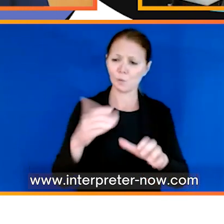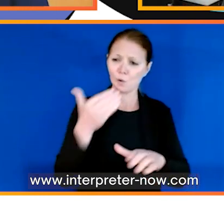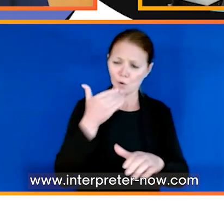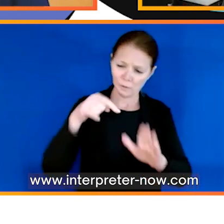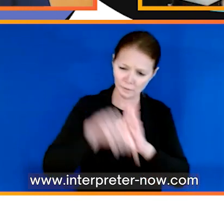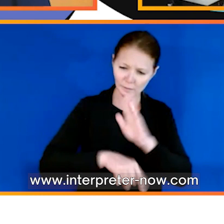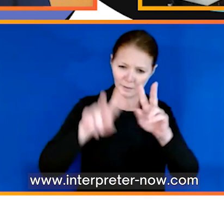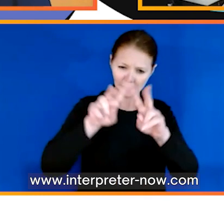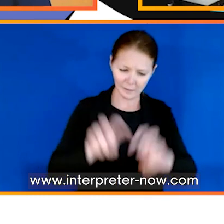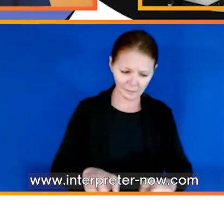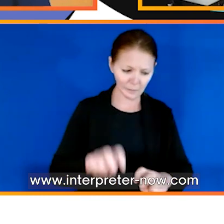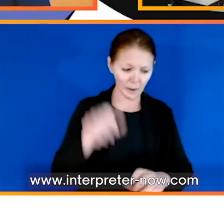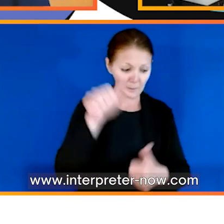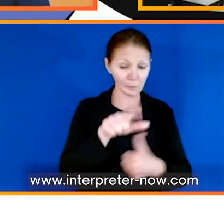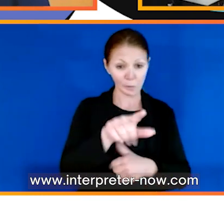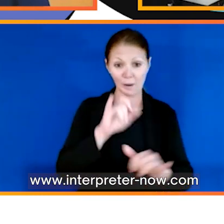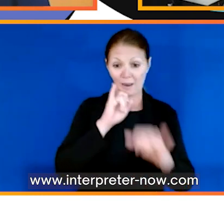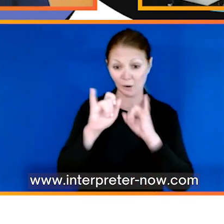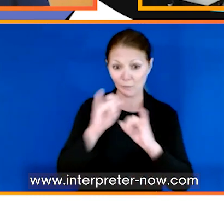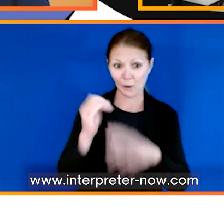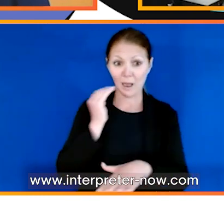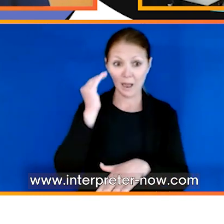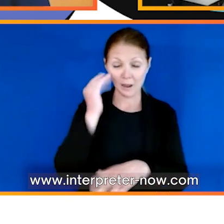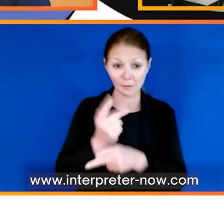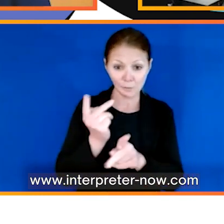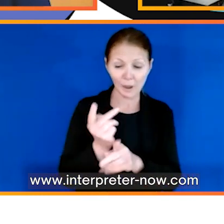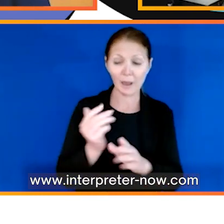talk about their experience, where they come from.